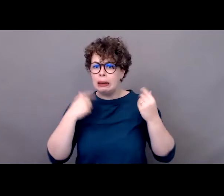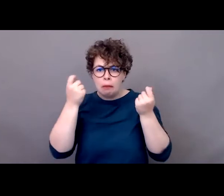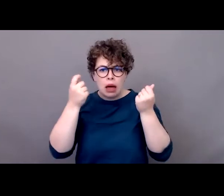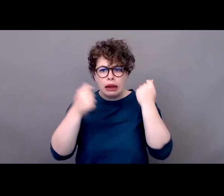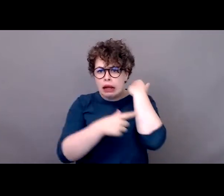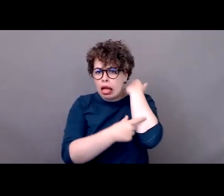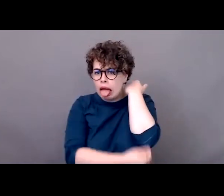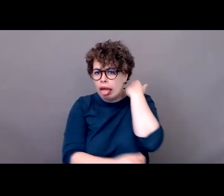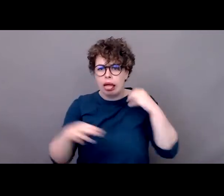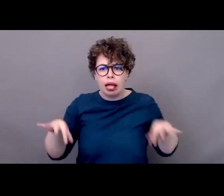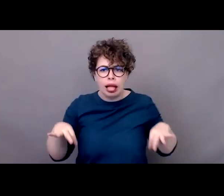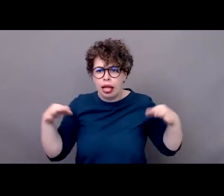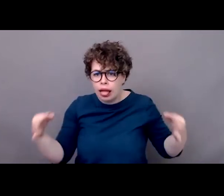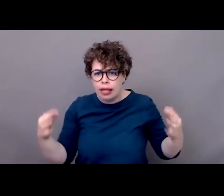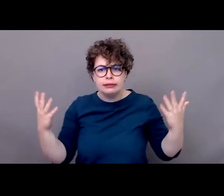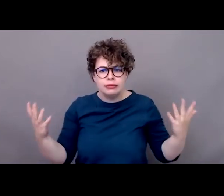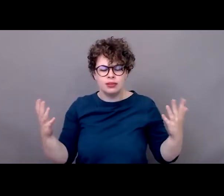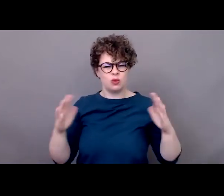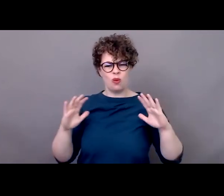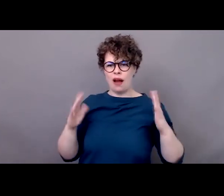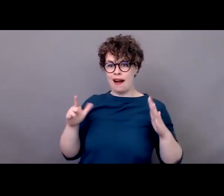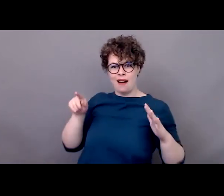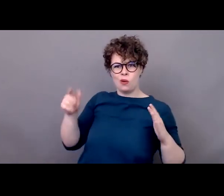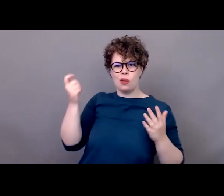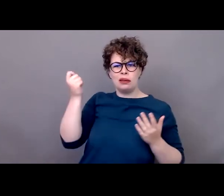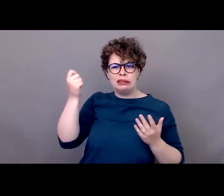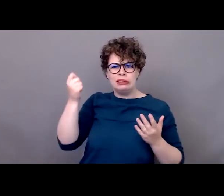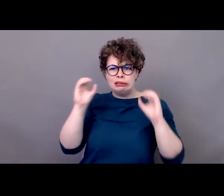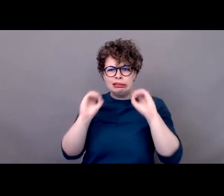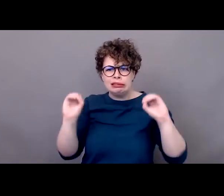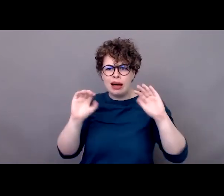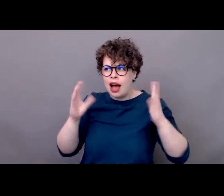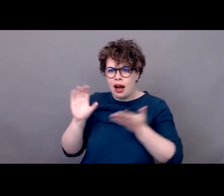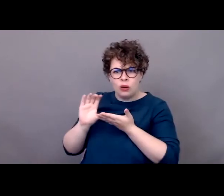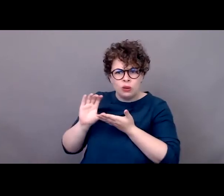one of the common ways of trying to tackle poverty is through implementing social protection